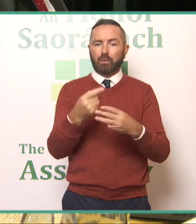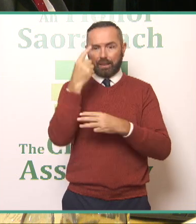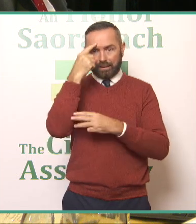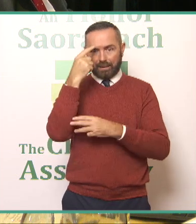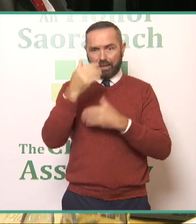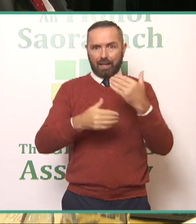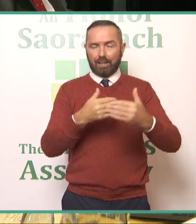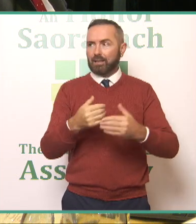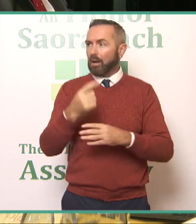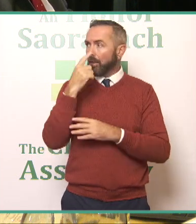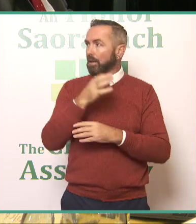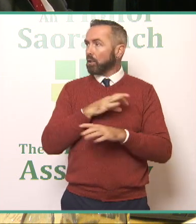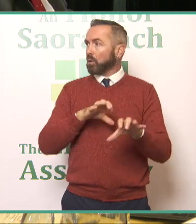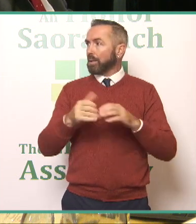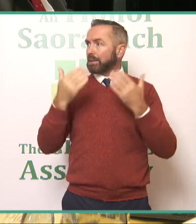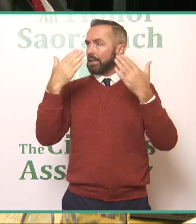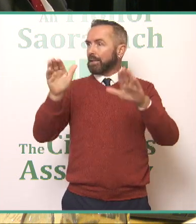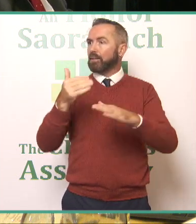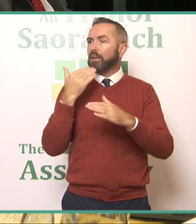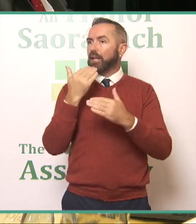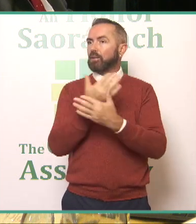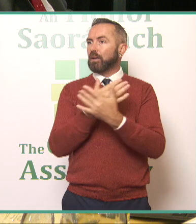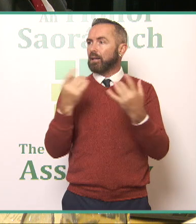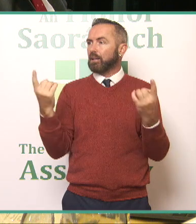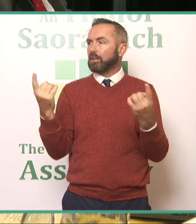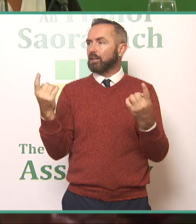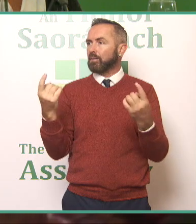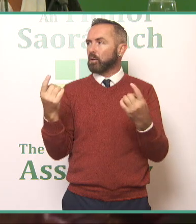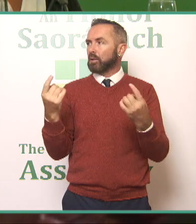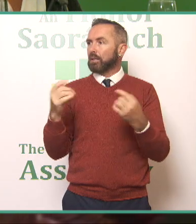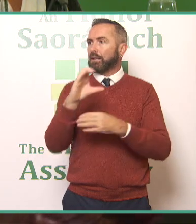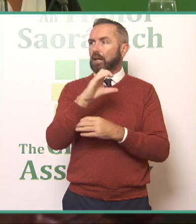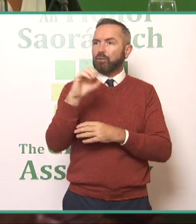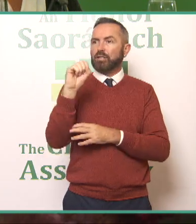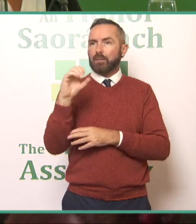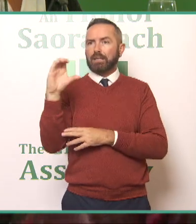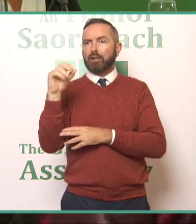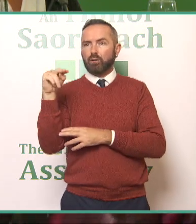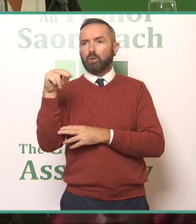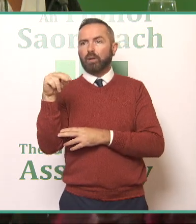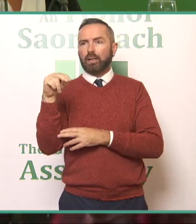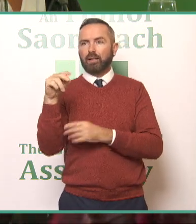good place to leave it and thank you sincerely to Catherine to Sheamus to Kieran tanula and for that